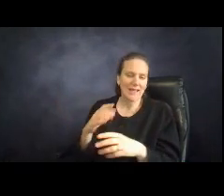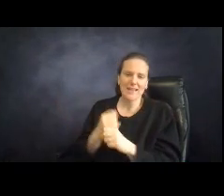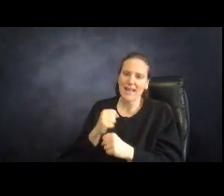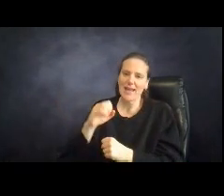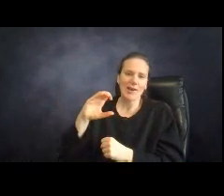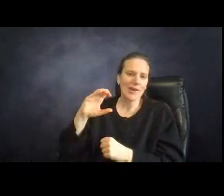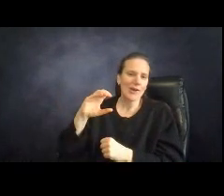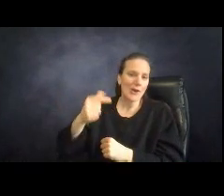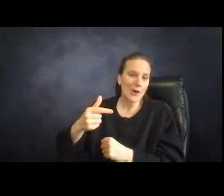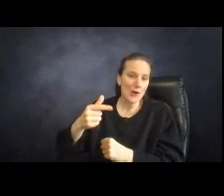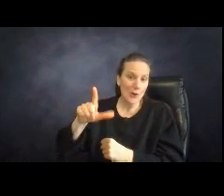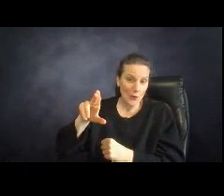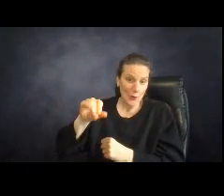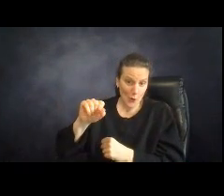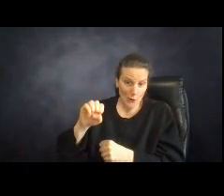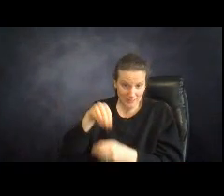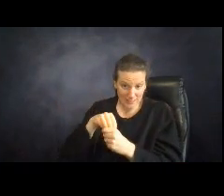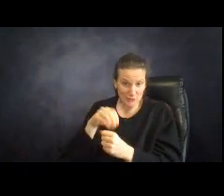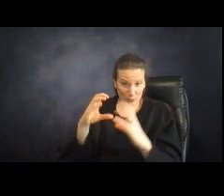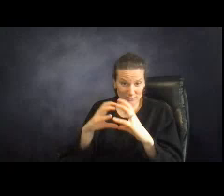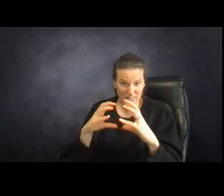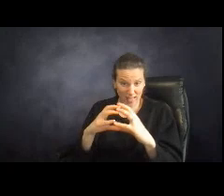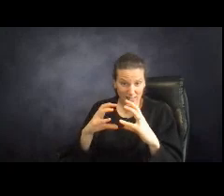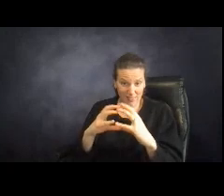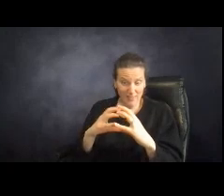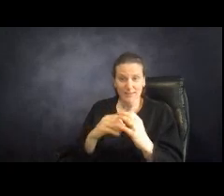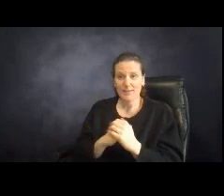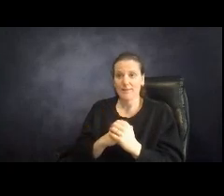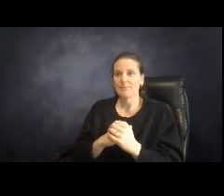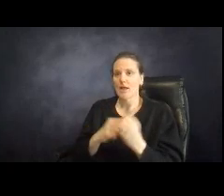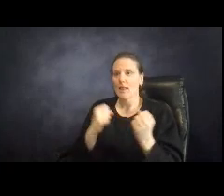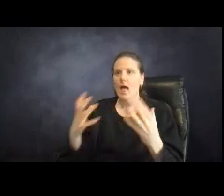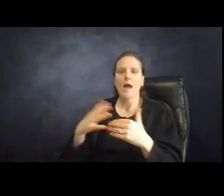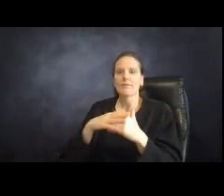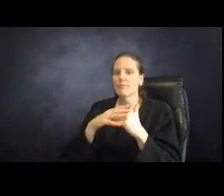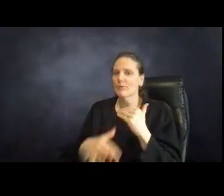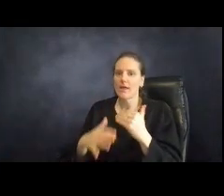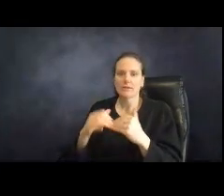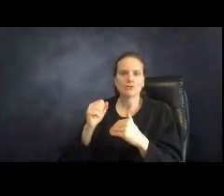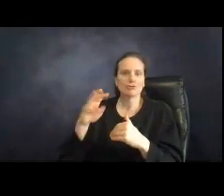And so you end up with a lot of glucose in the bloodstream and you end up with a lot of insulin in the bloodstream.